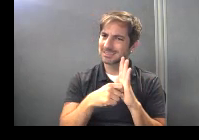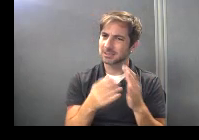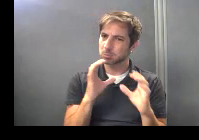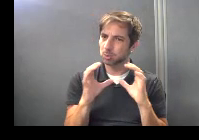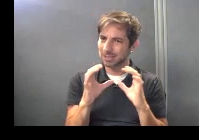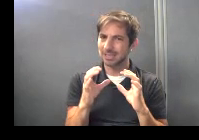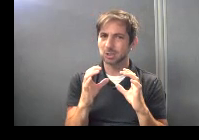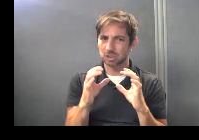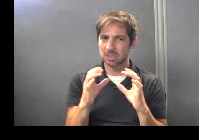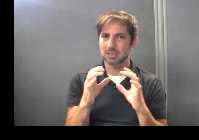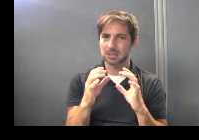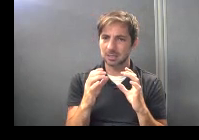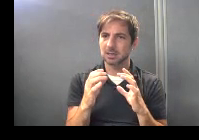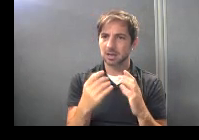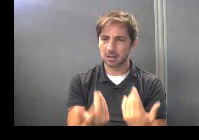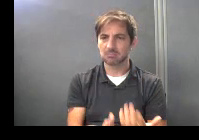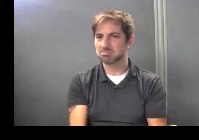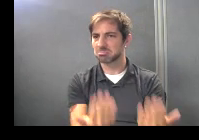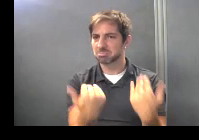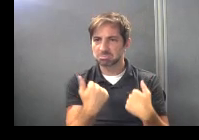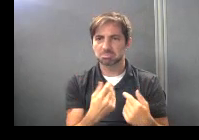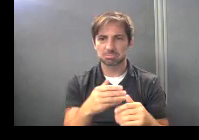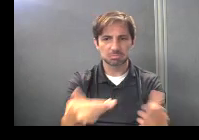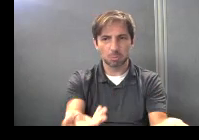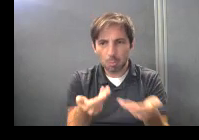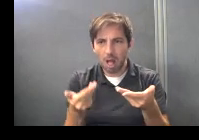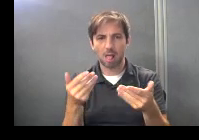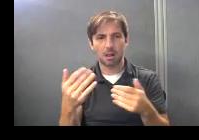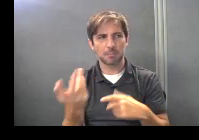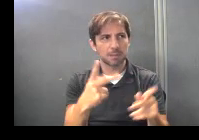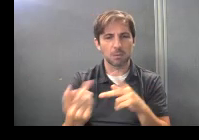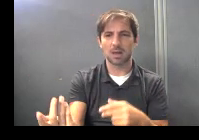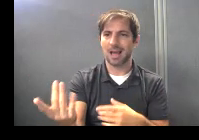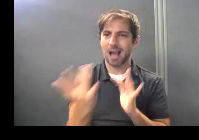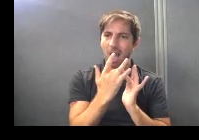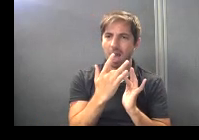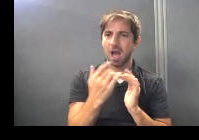PROVIDE WEBSITE, PHONE NUMBER, E-MAIL FOR ACCESS SERVICES, MAKE IT EASILY AVAILABLE